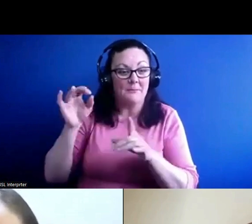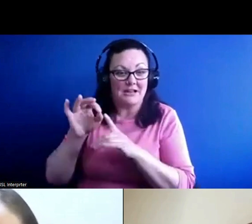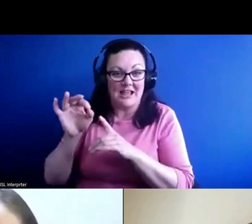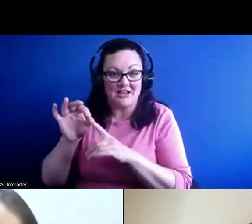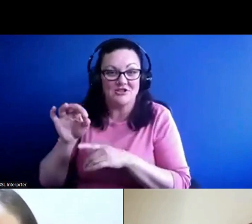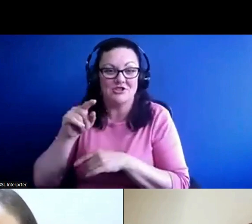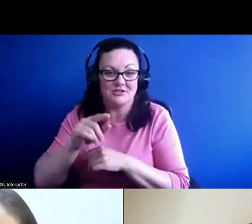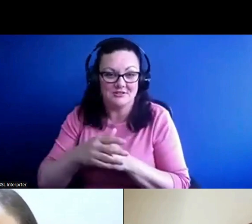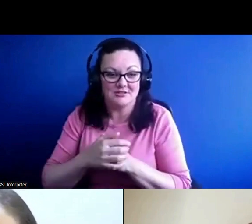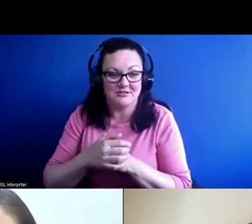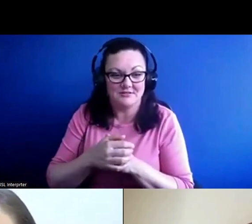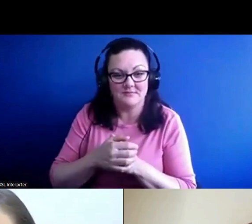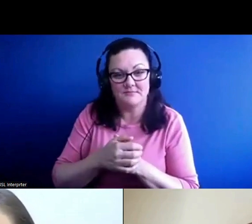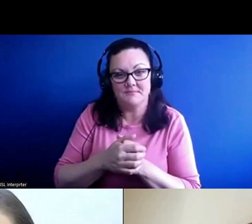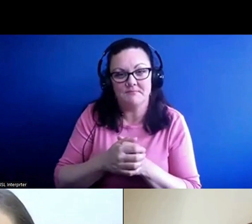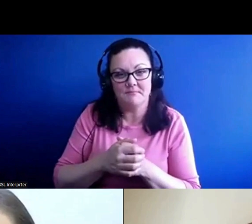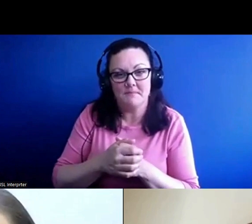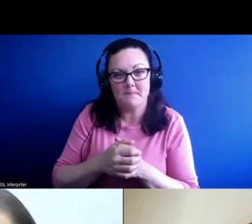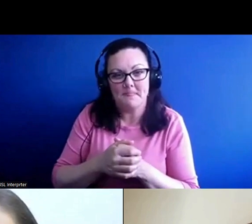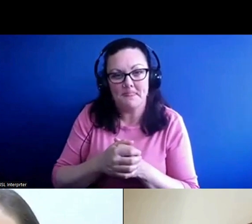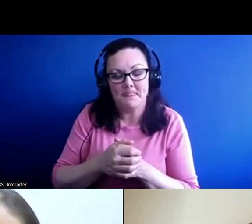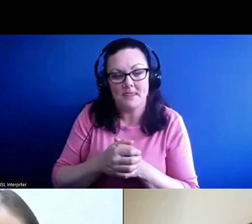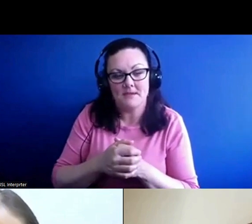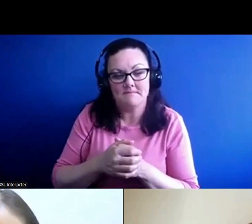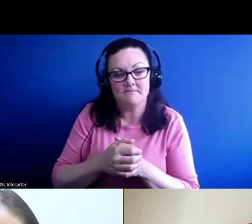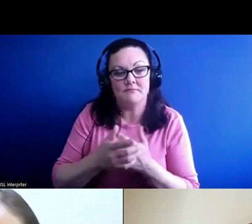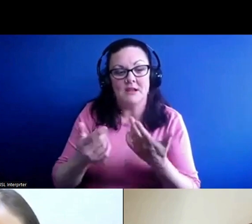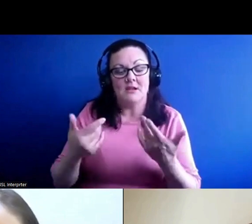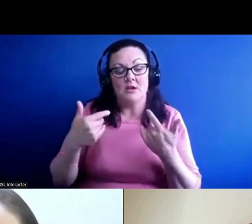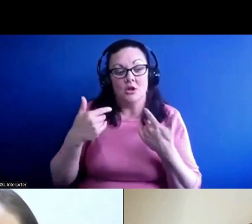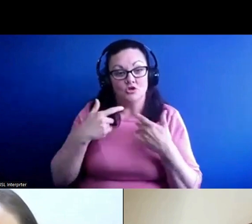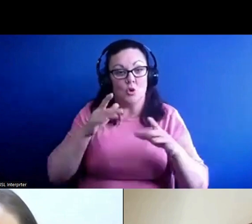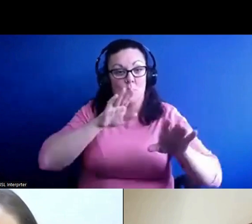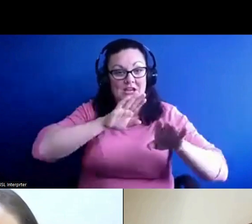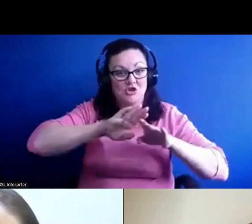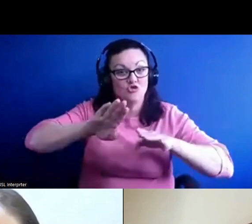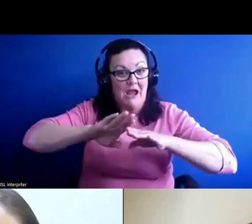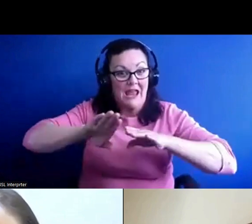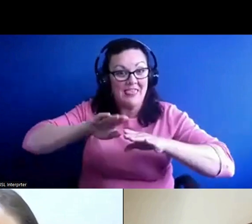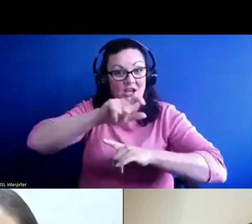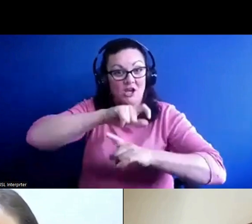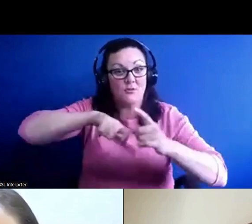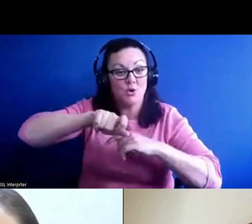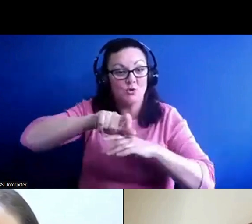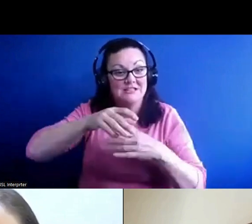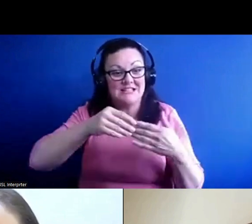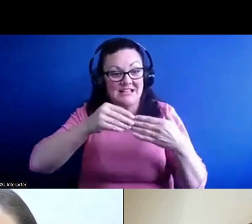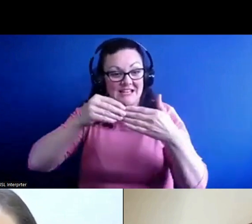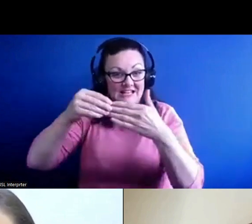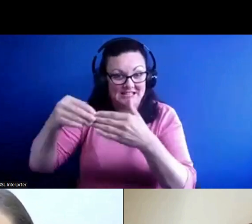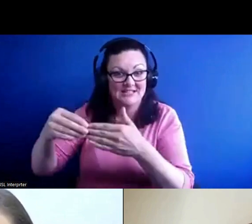with that, so we train community leaders into using it because